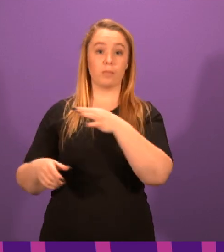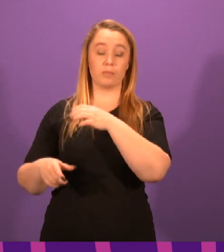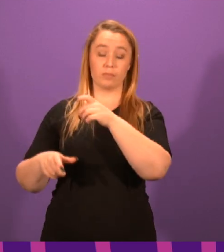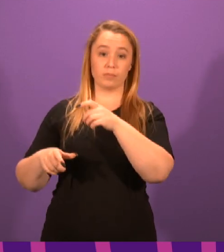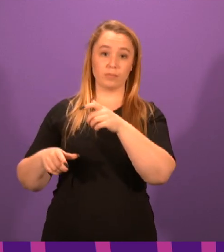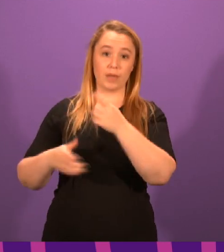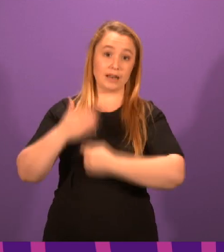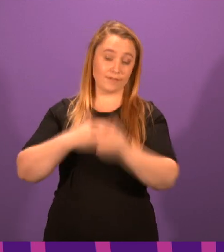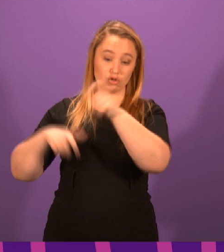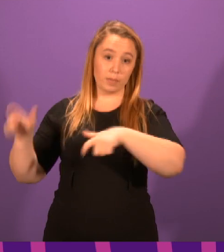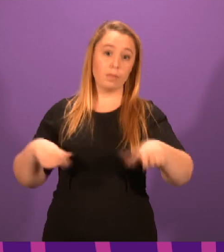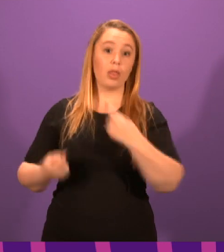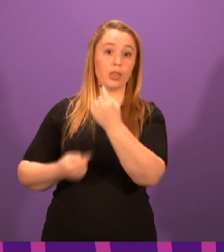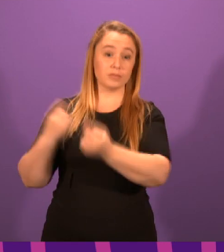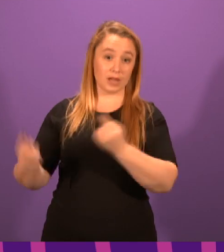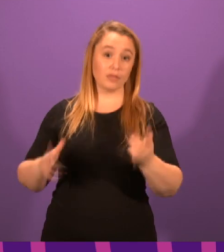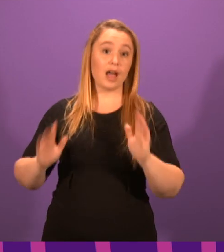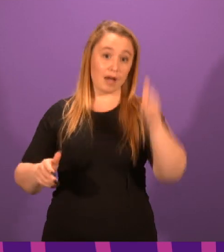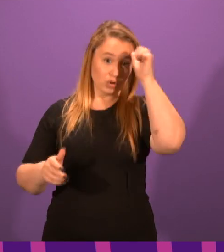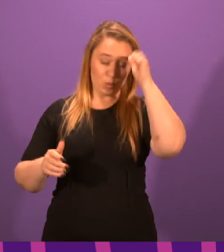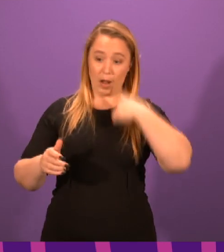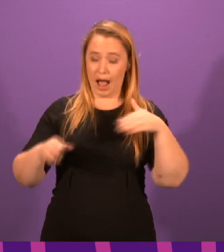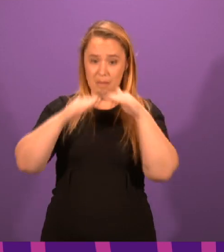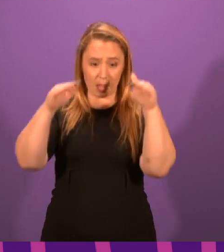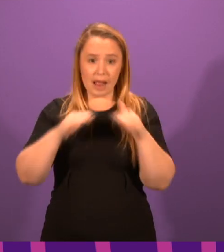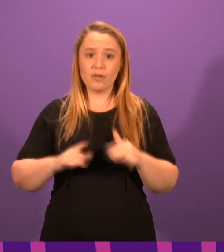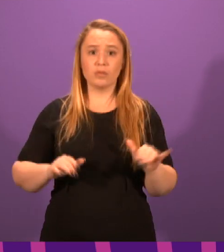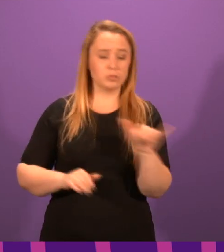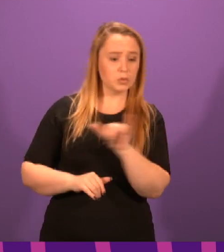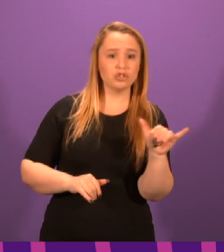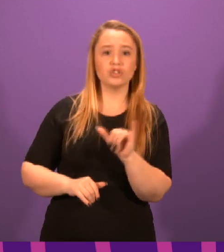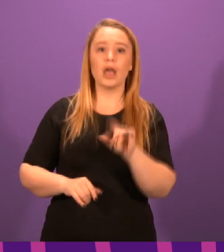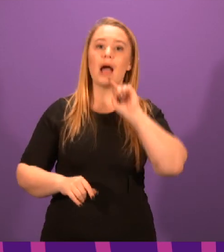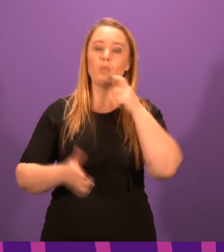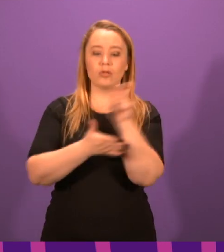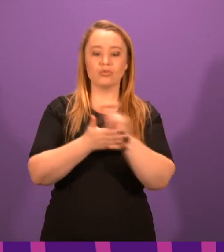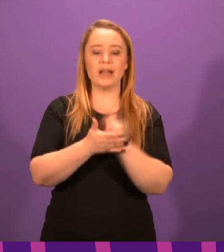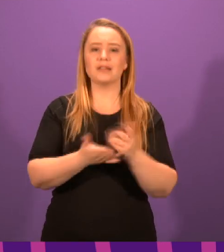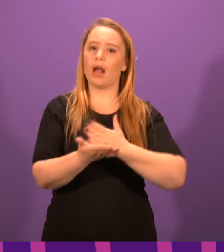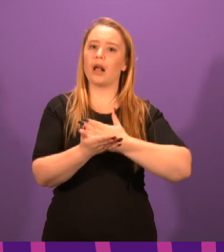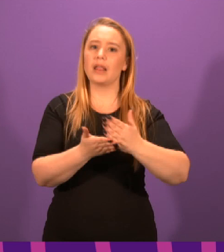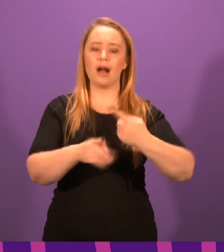determined that each of them will be written to in clear and understandable language that tells them